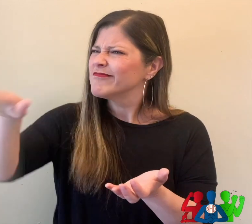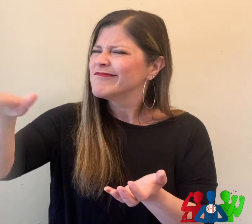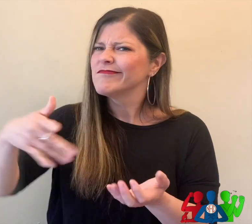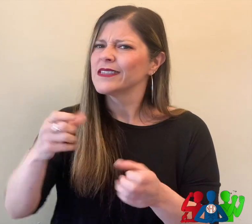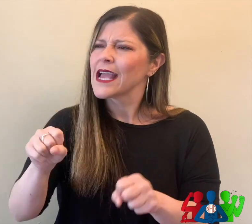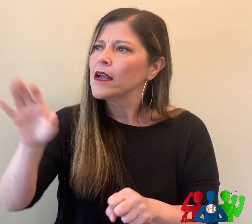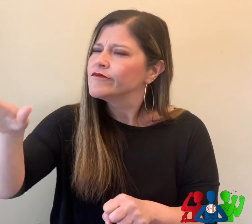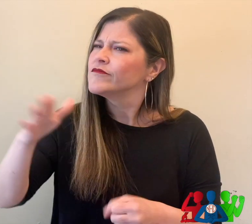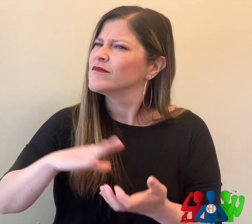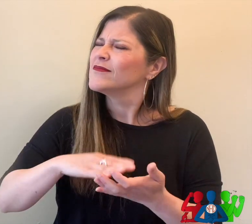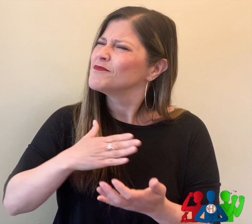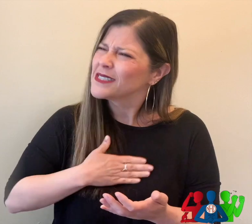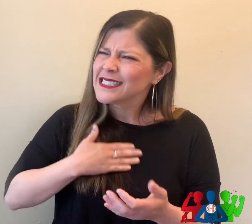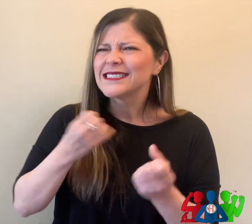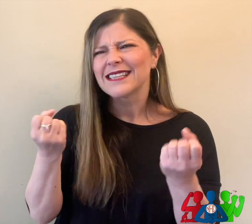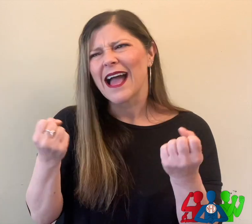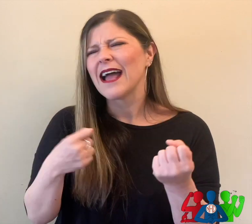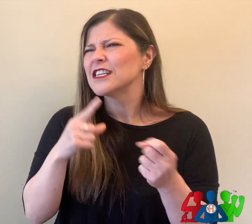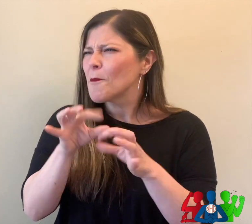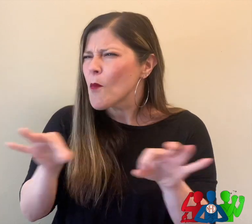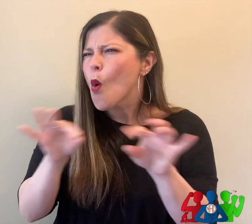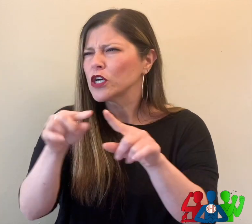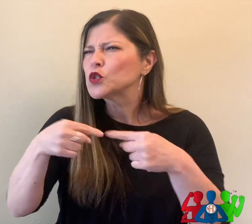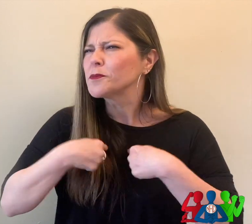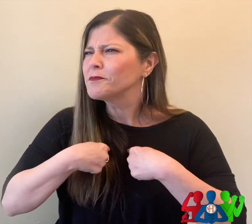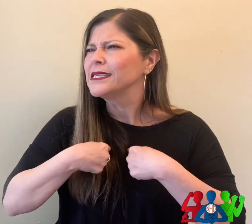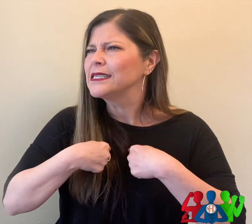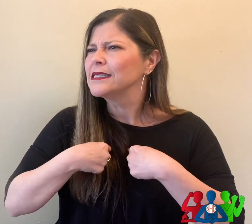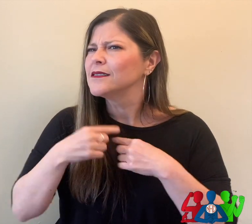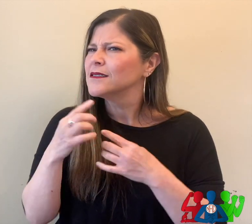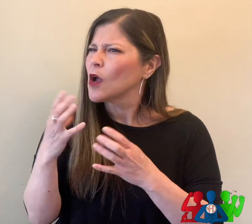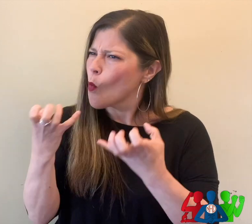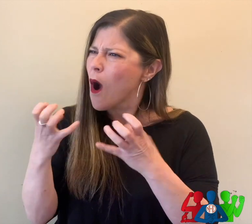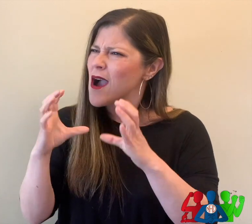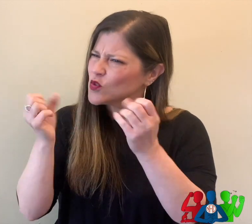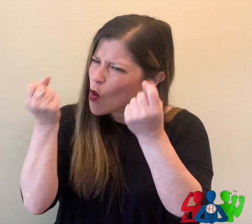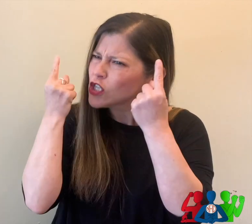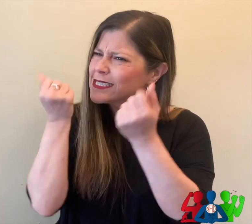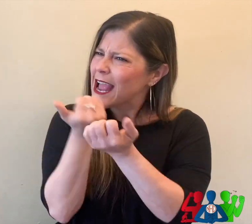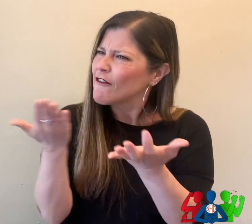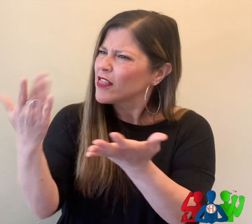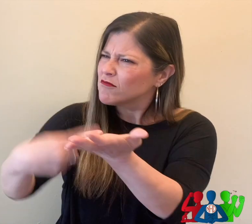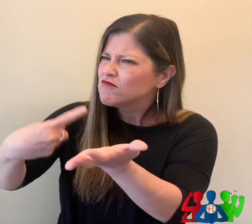can say to their families, hey, I don't feel included in this conversation. It's important to